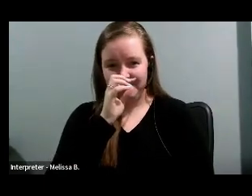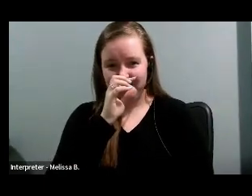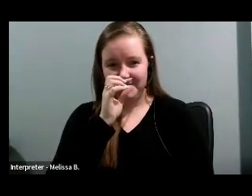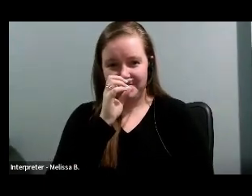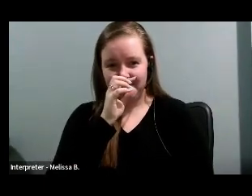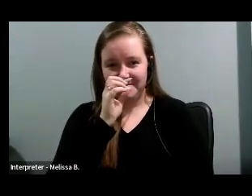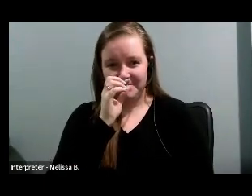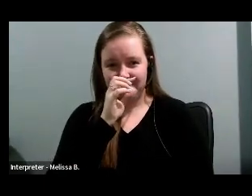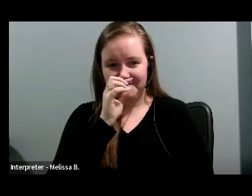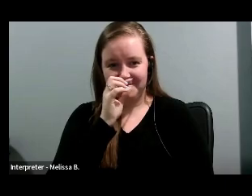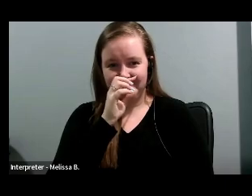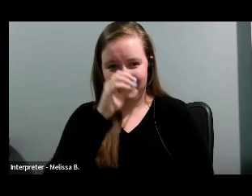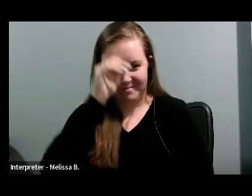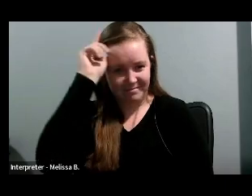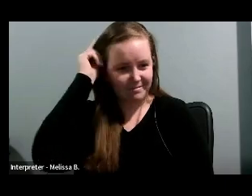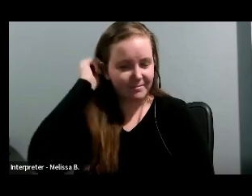Shannon Spencer (she/her): This is really small…